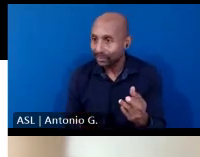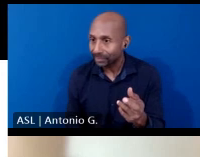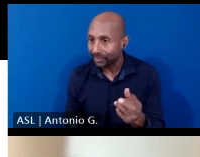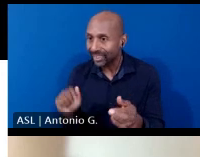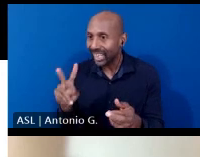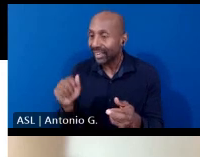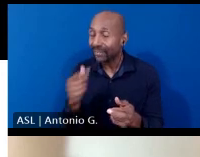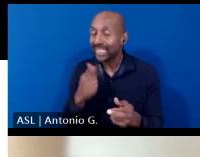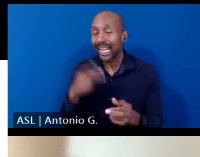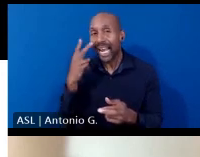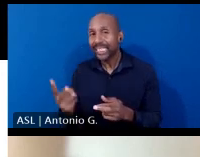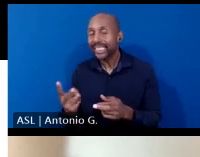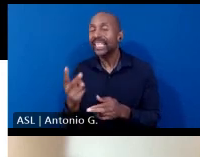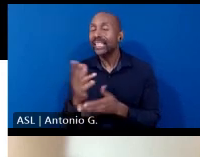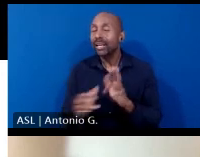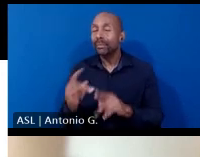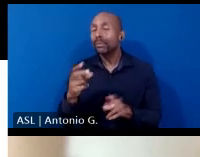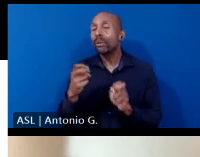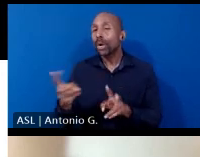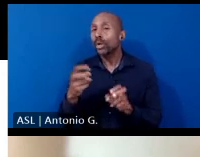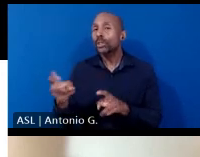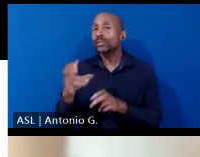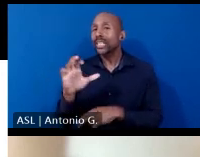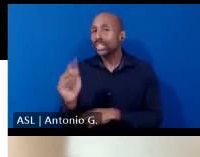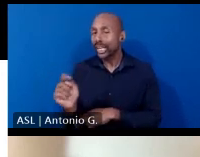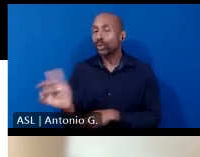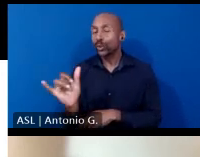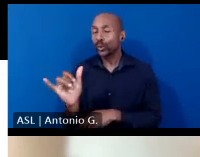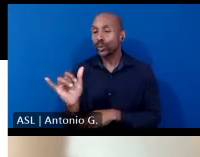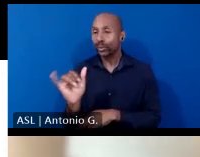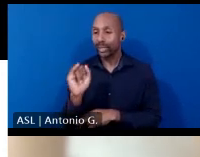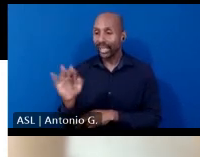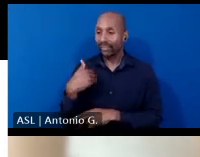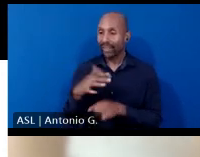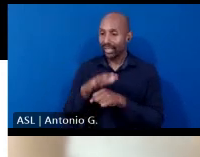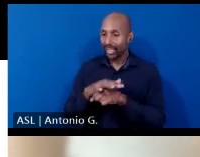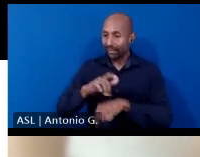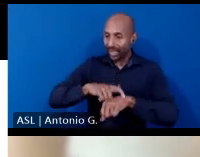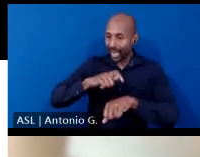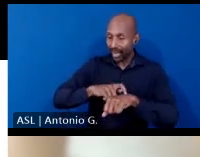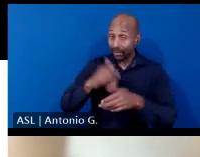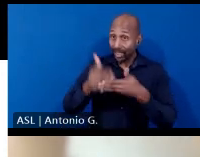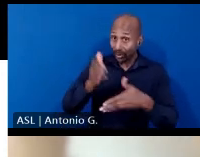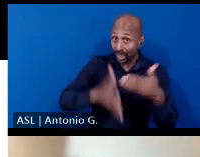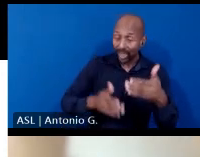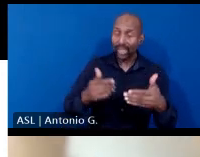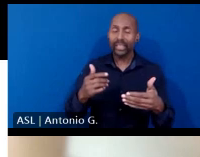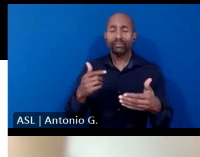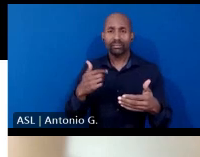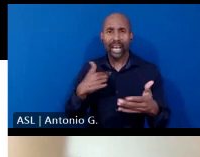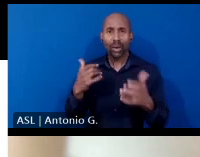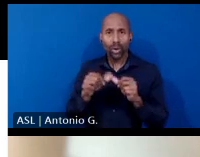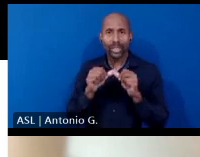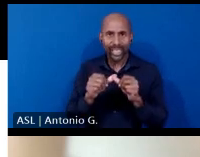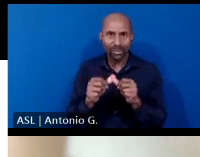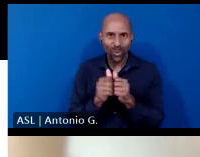chat as well. If we have time at the end, I would love to keep going with this question 'cause I'm seeing now, I think it's coming from